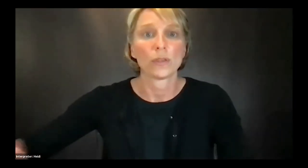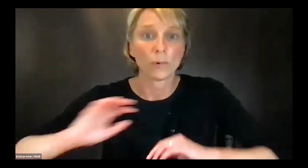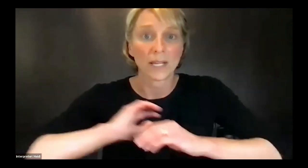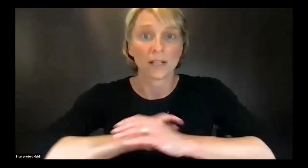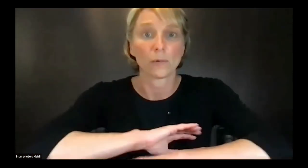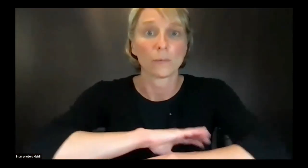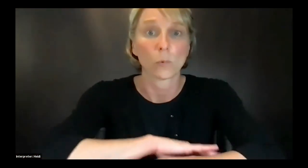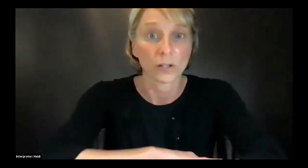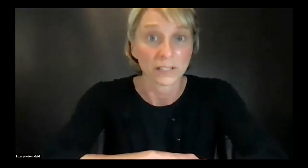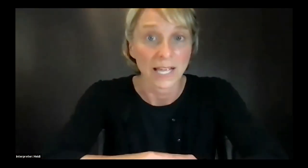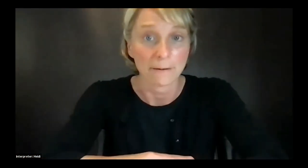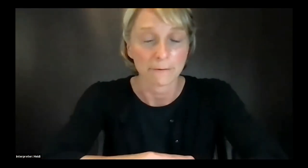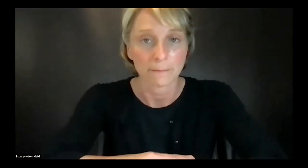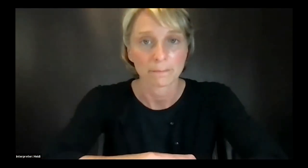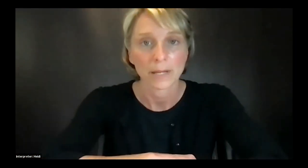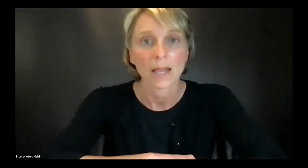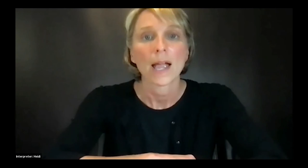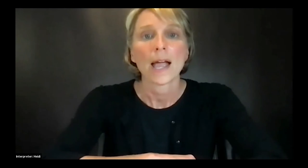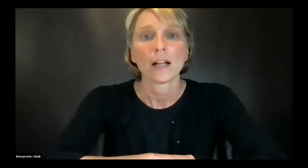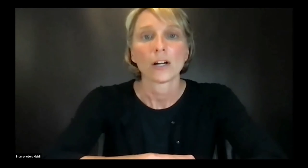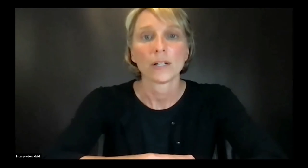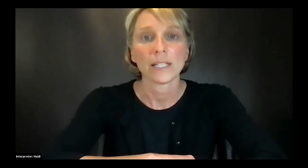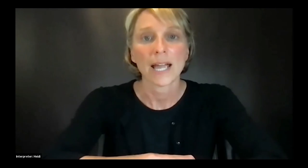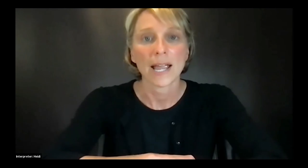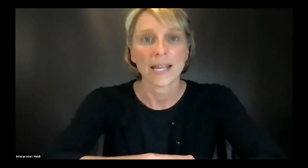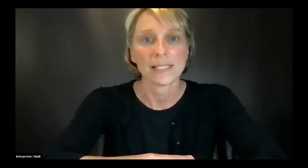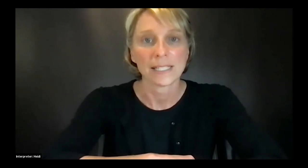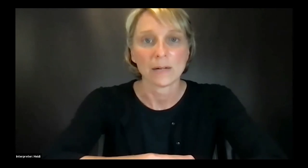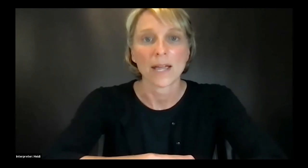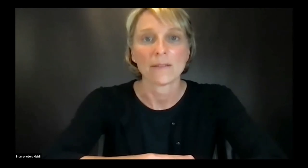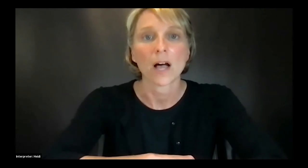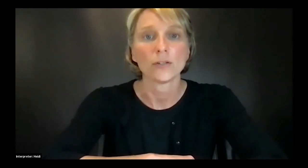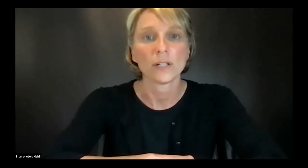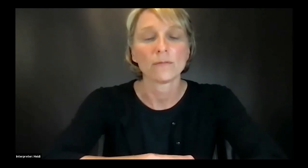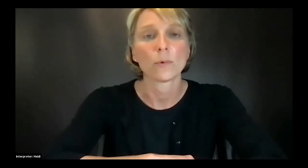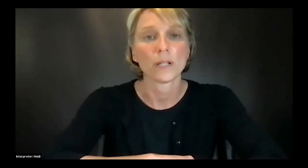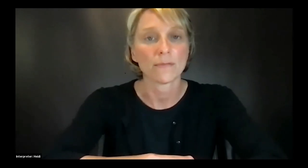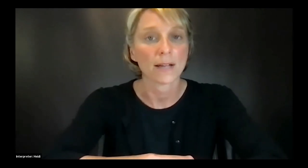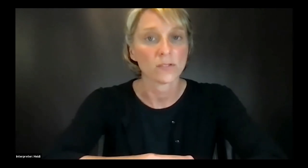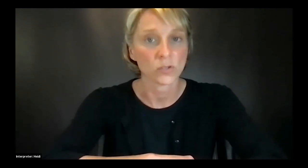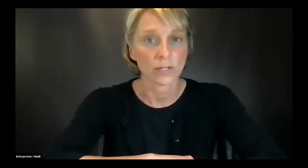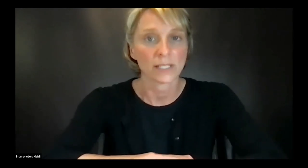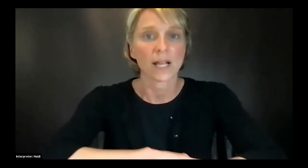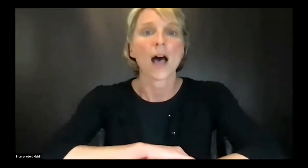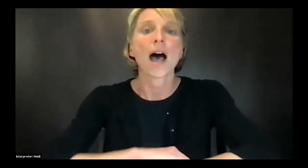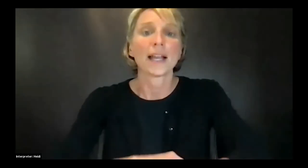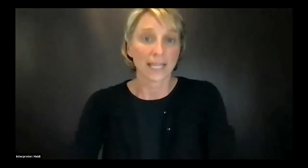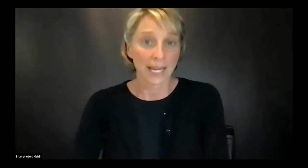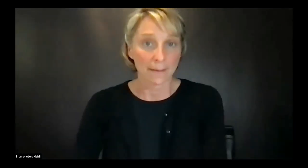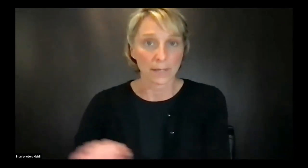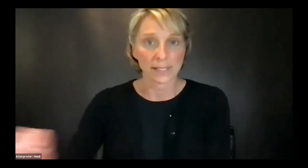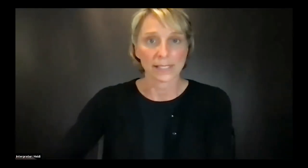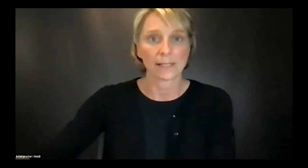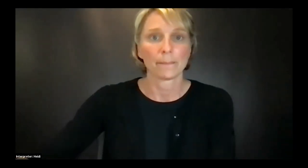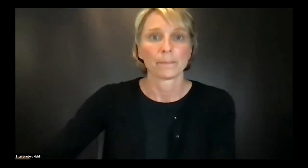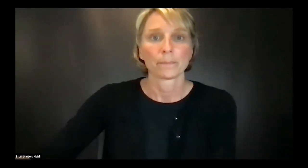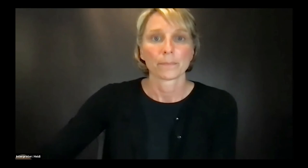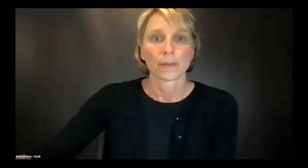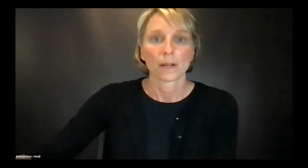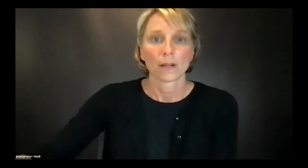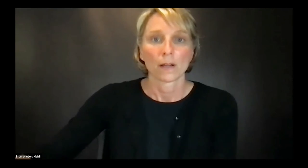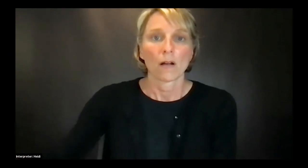real world life. Currently at ASD, we have 145 students on campus.